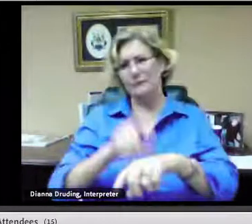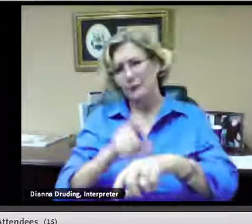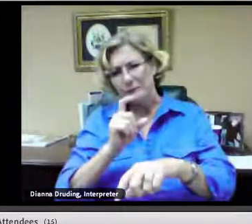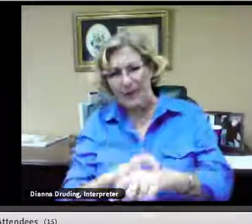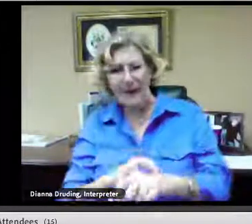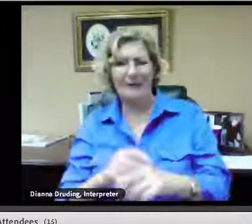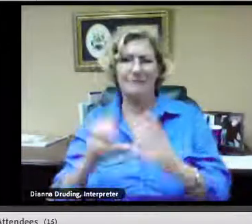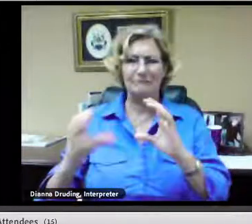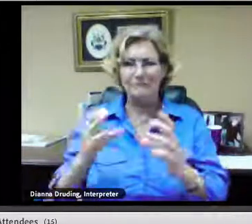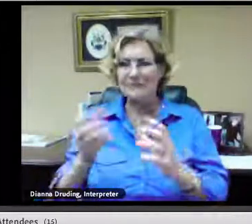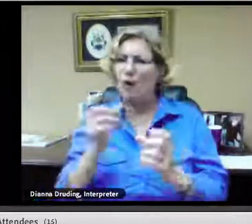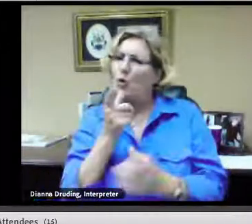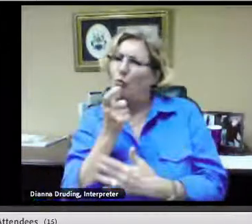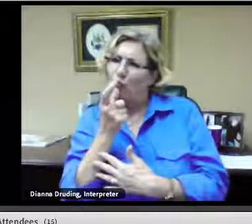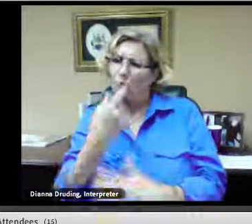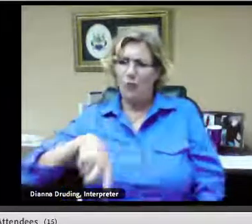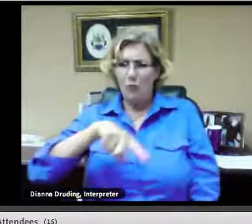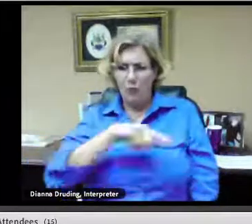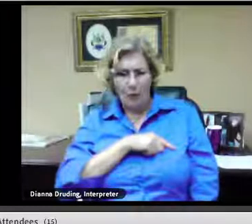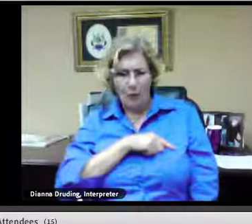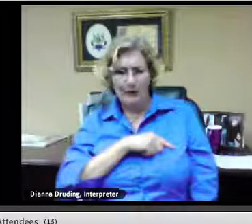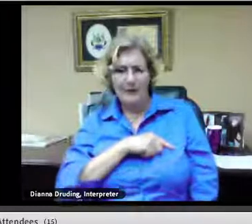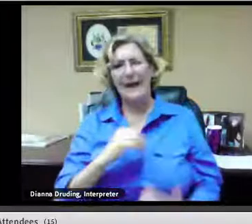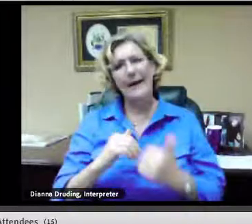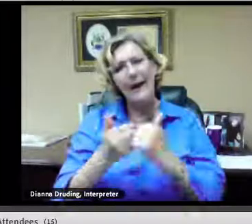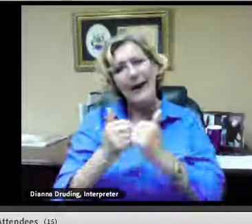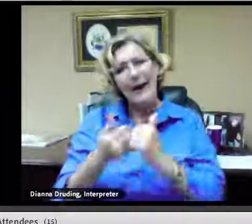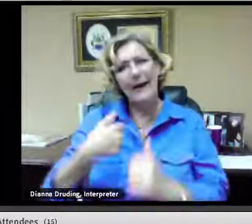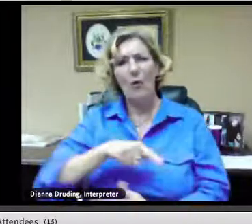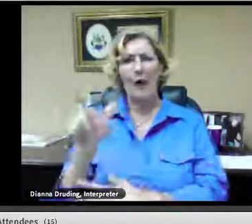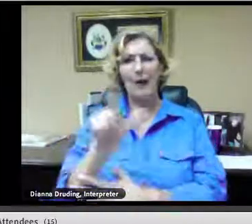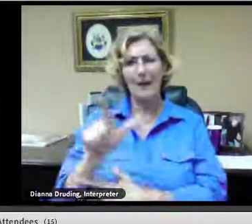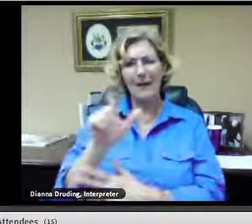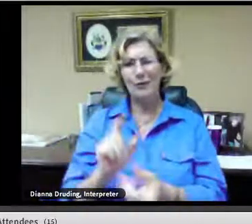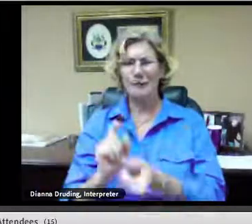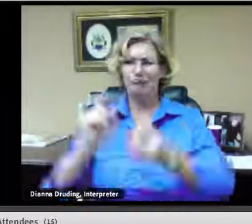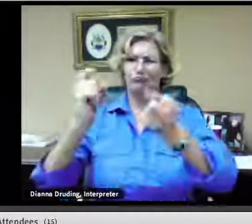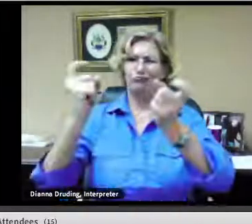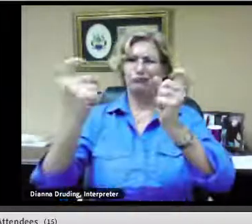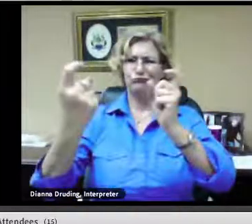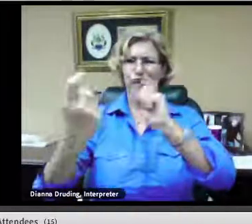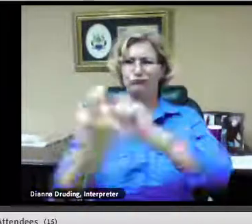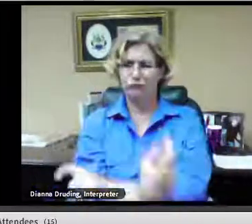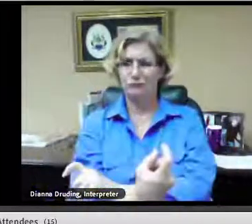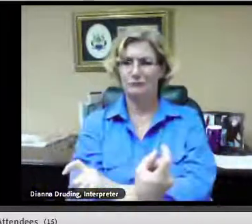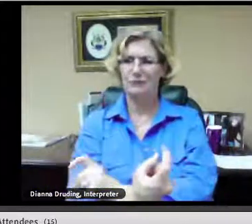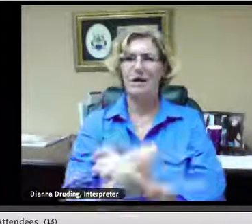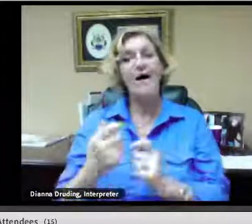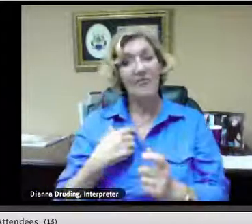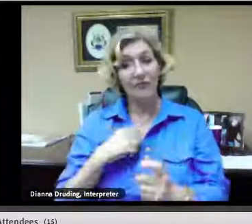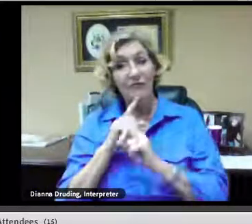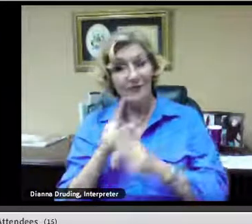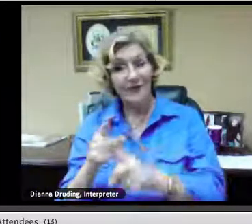how our libraries and organizations evolve. The answers are constantly changing because our world is constantly changing.